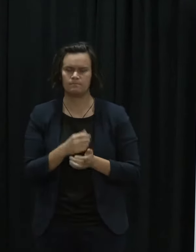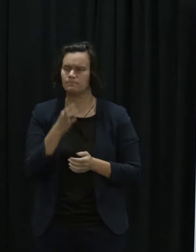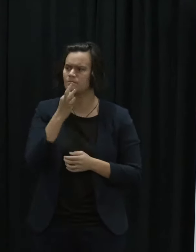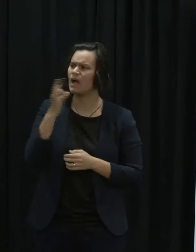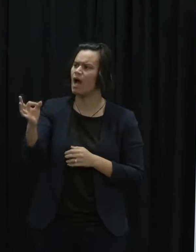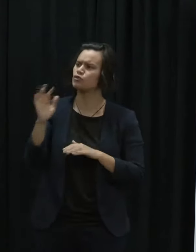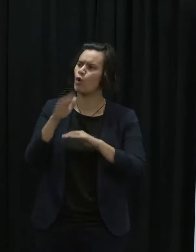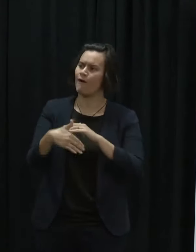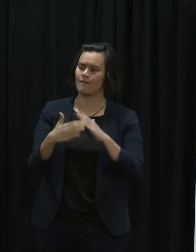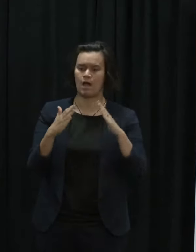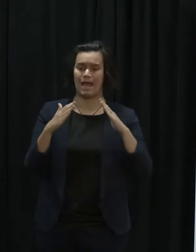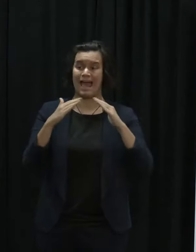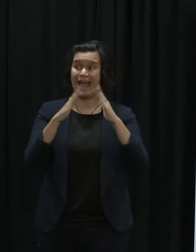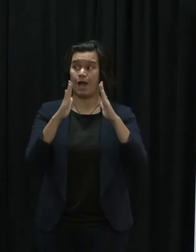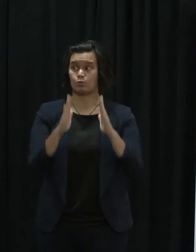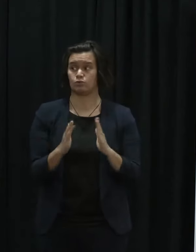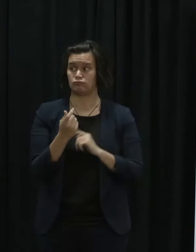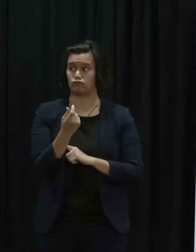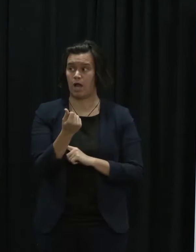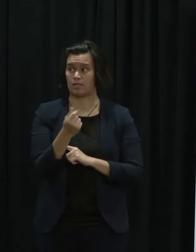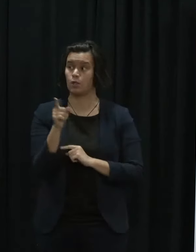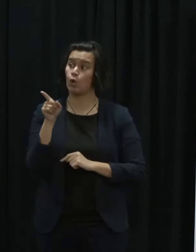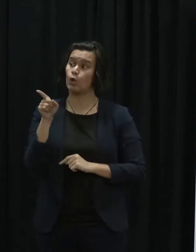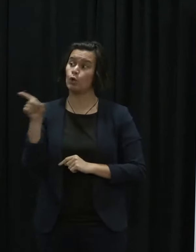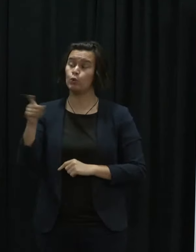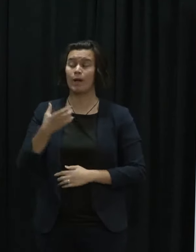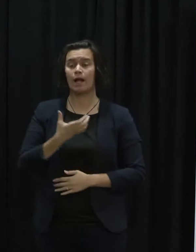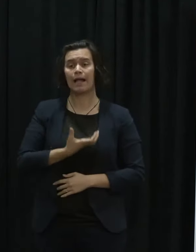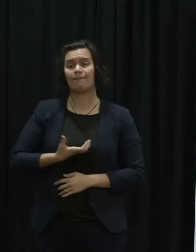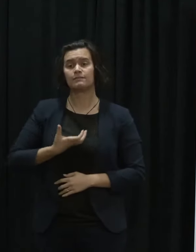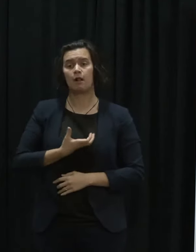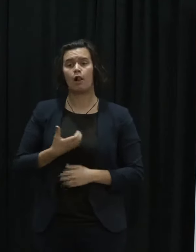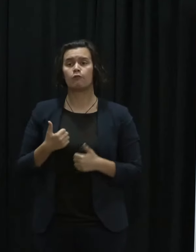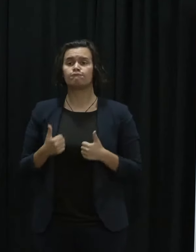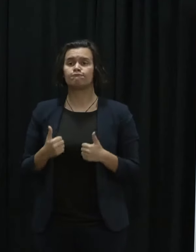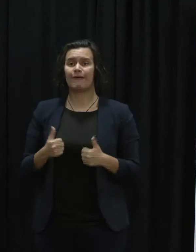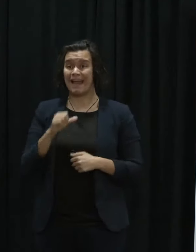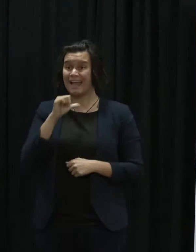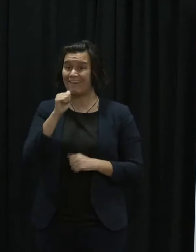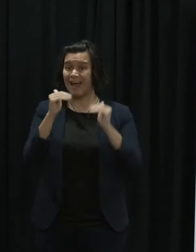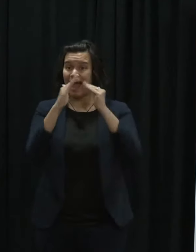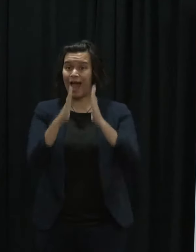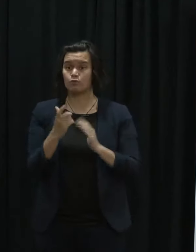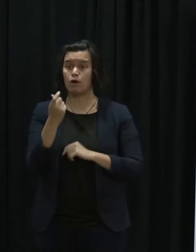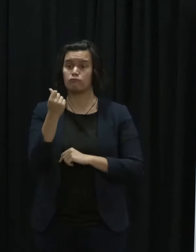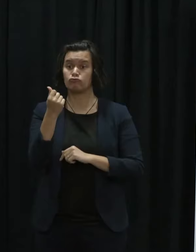over here. Just to your first point